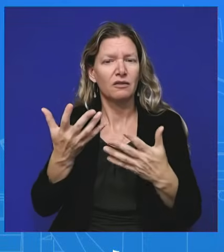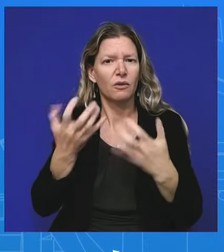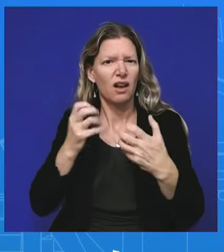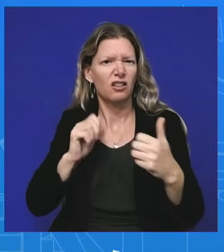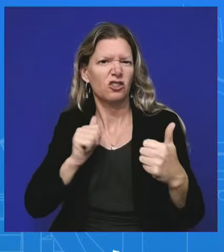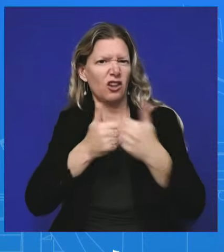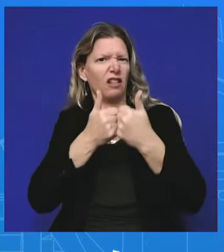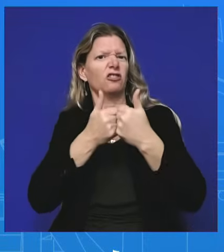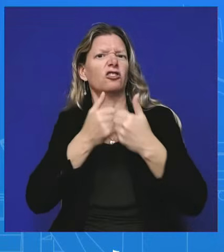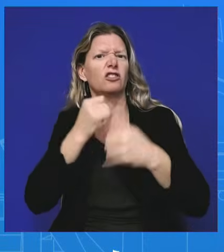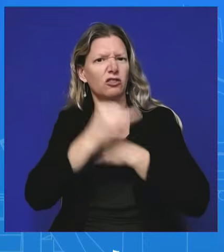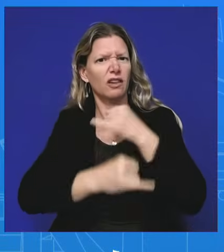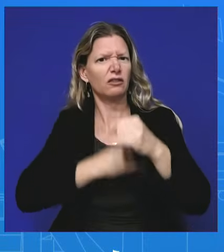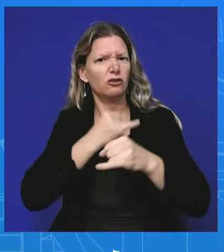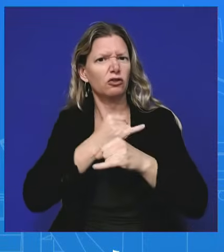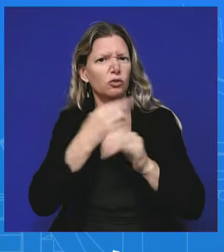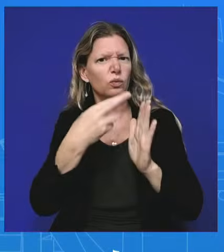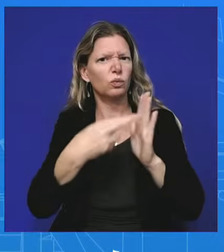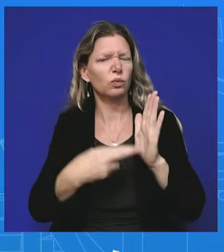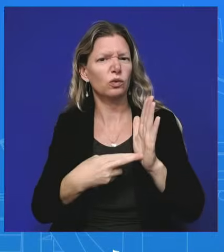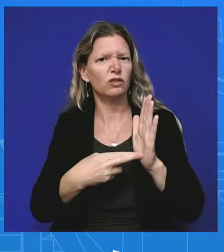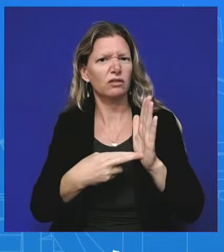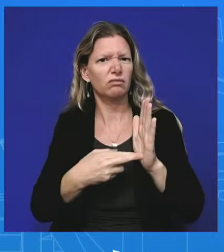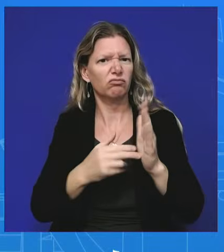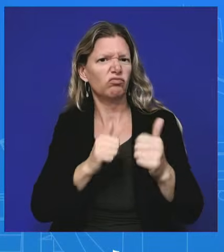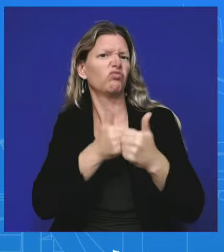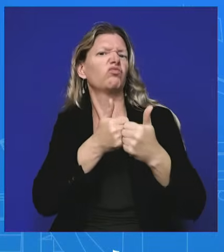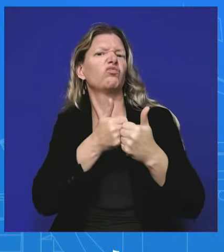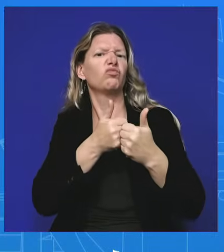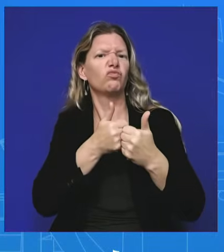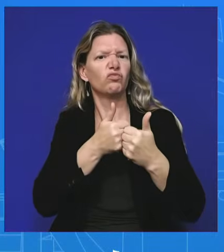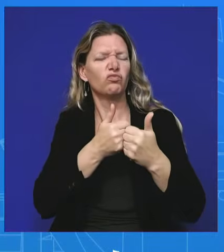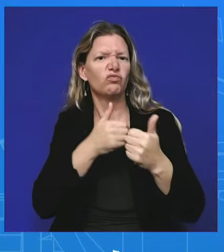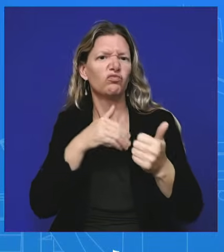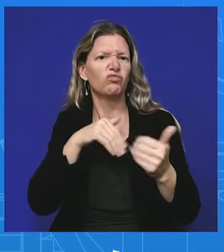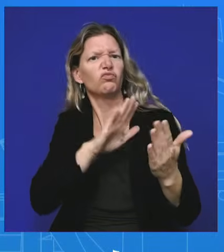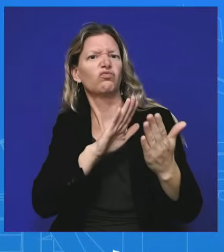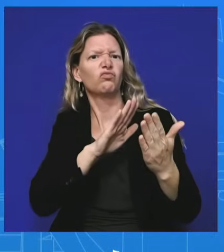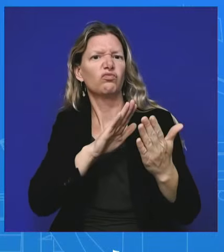that United States enjoys and which President Biden has strengthened in his time in office,